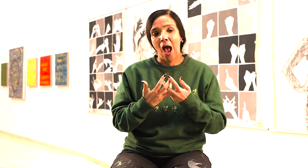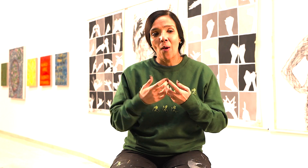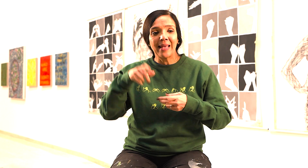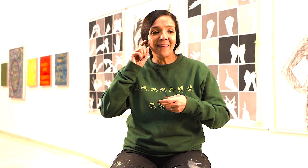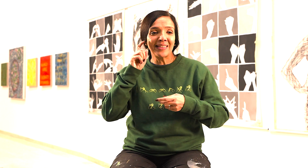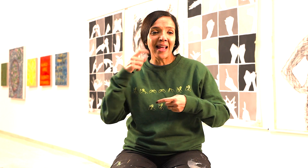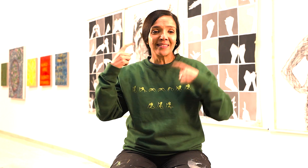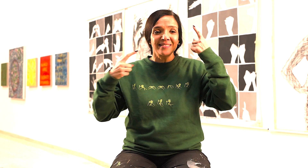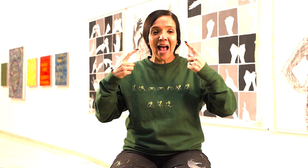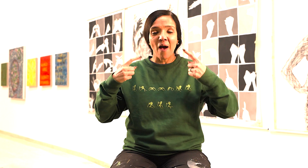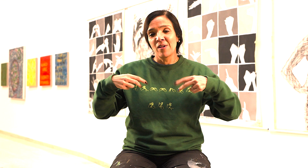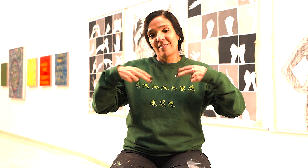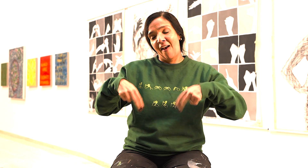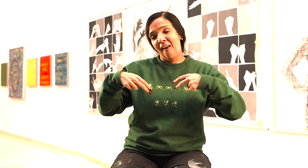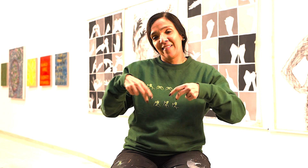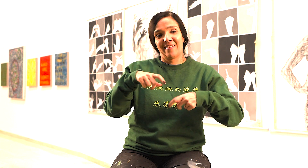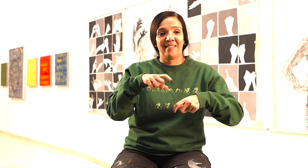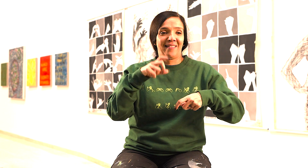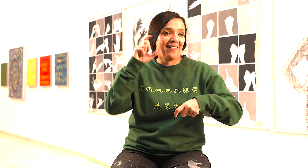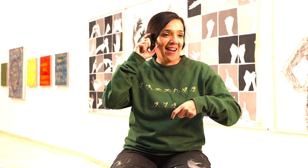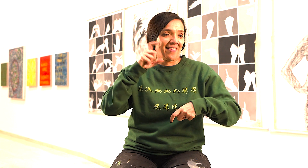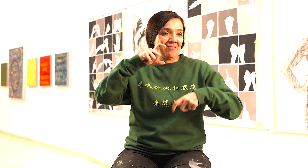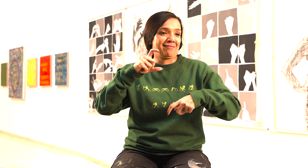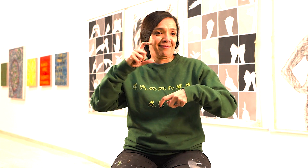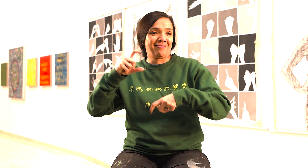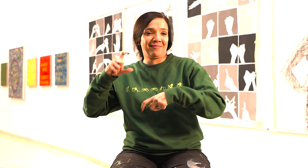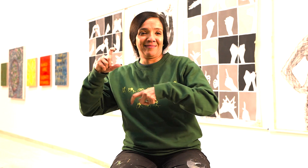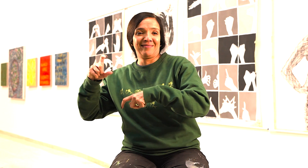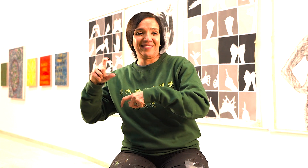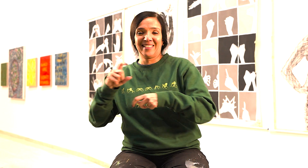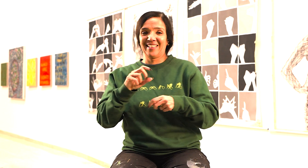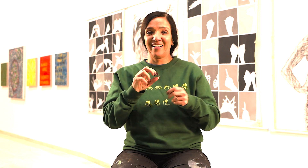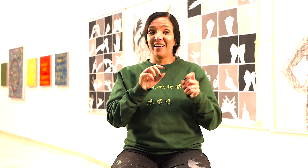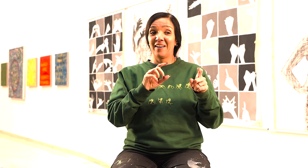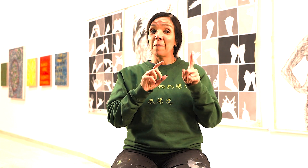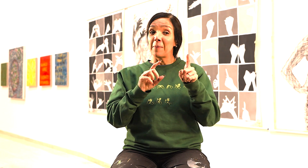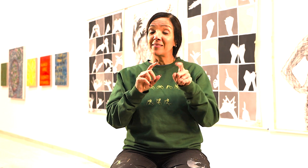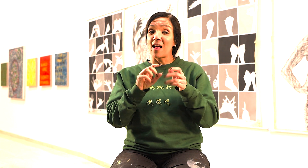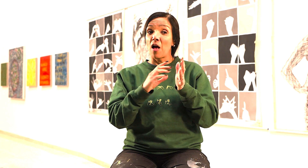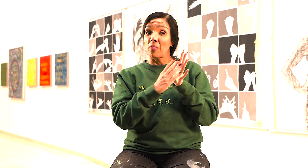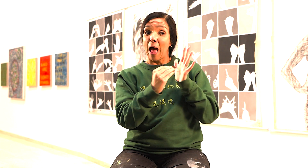how hearing aids--how music sounds with hearing aids, and how you might dance to the music,